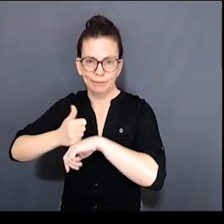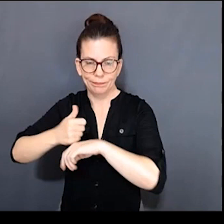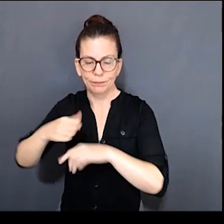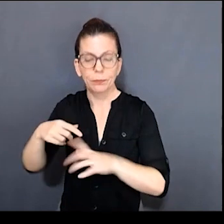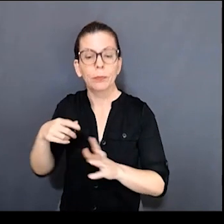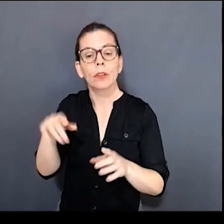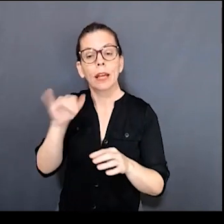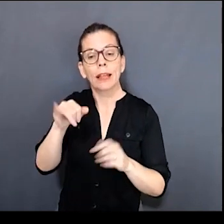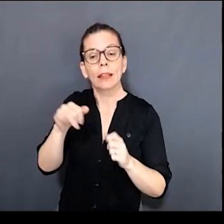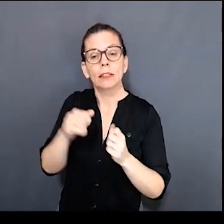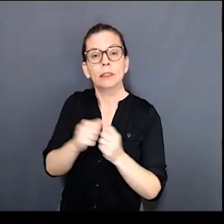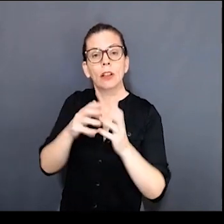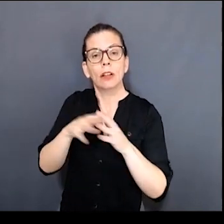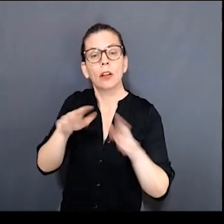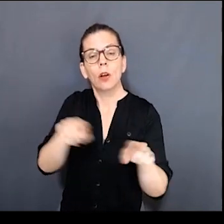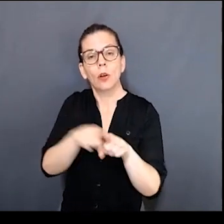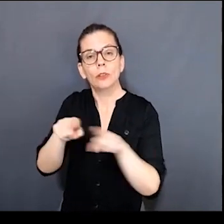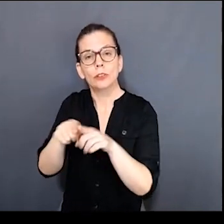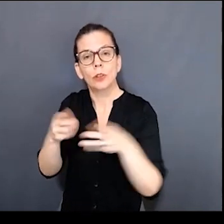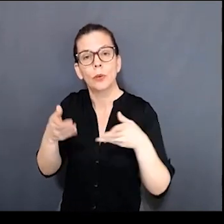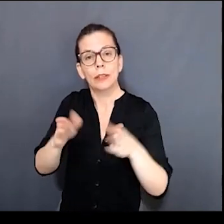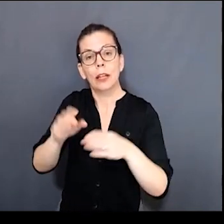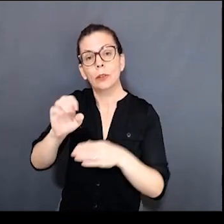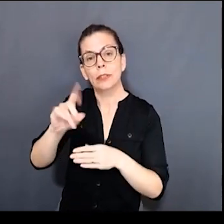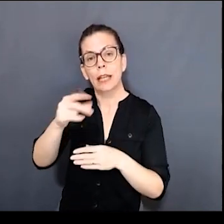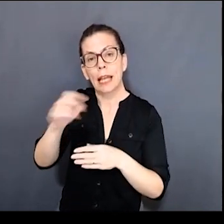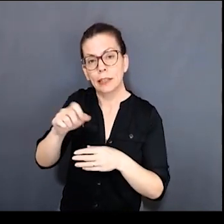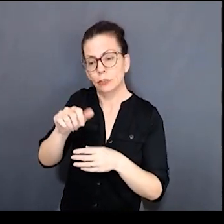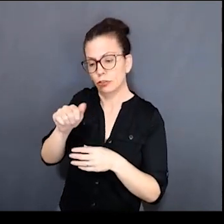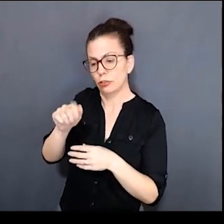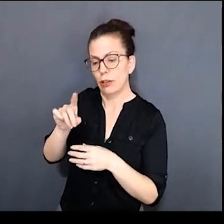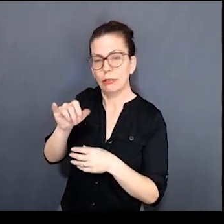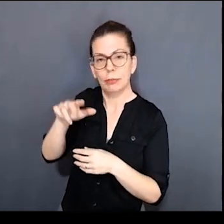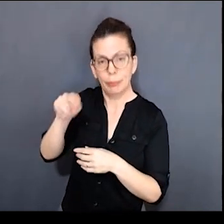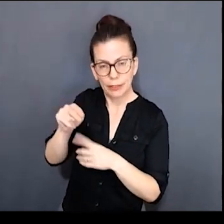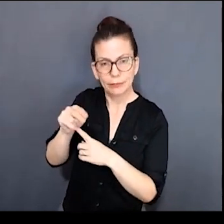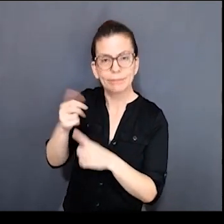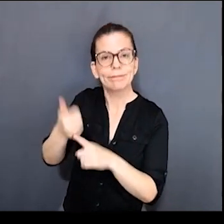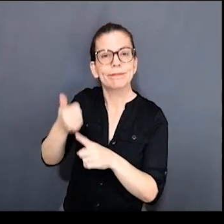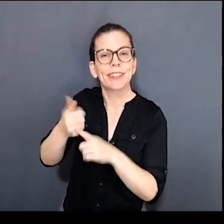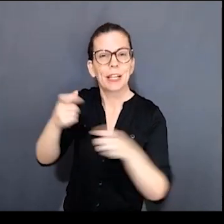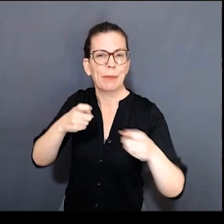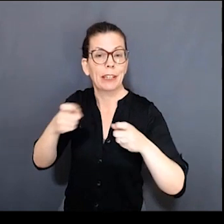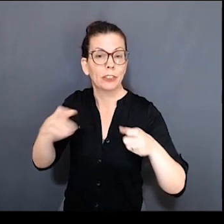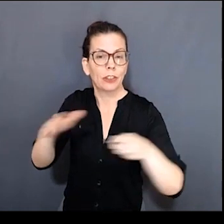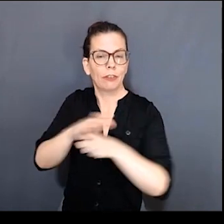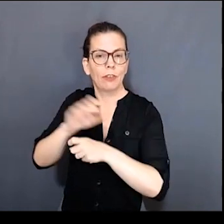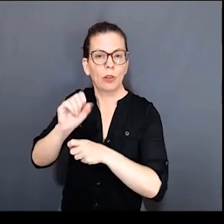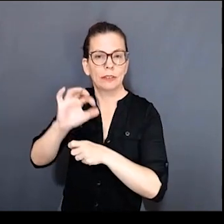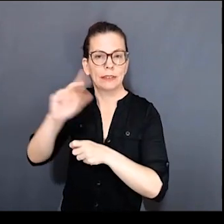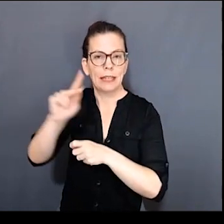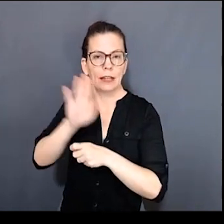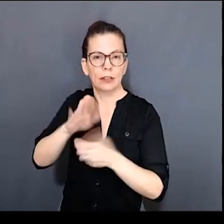And this launch also allows Edge administrators to kind of manage the full stack of their edge devices,